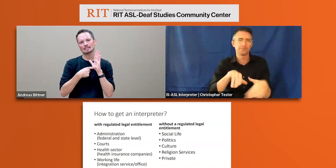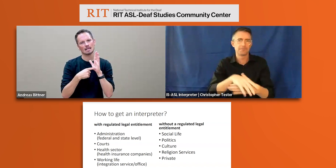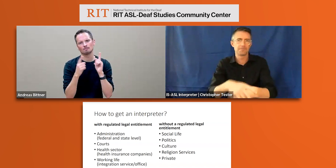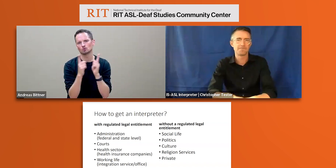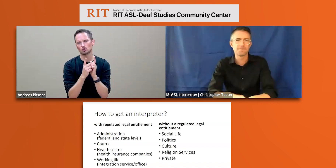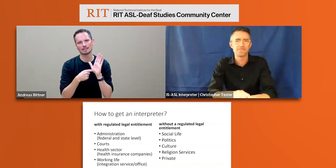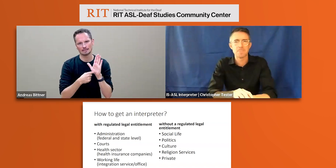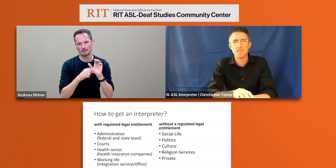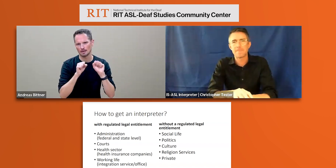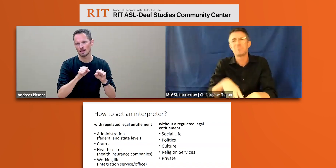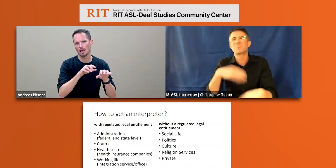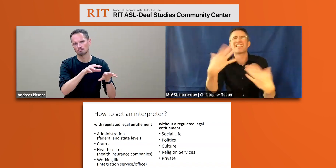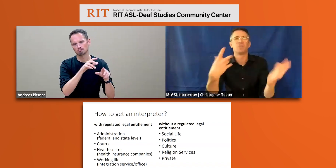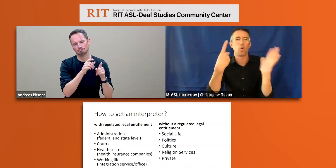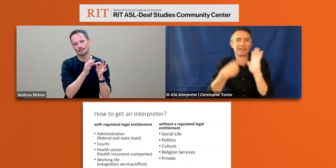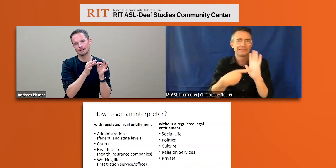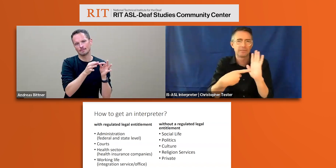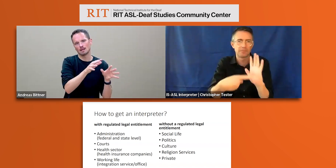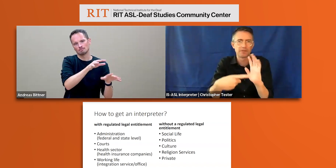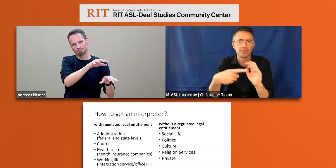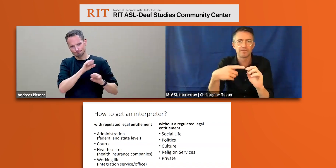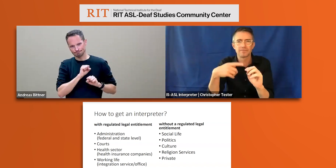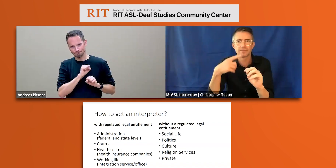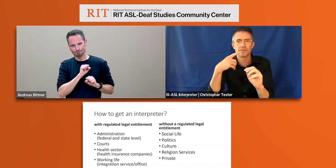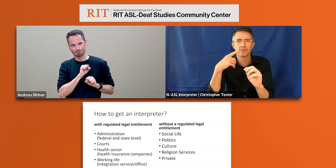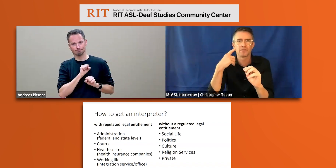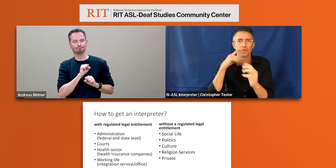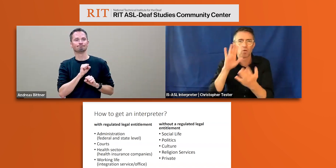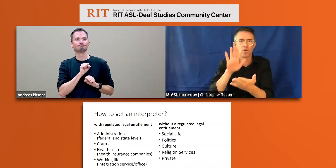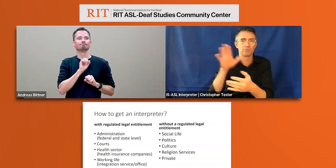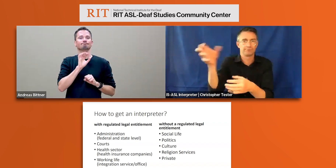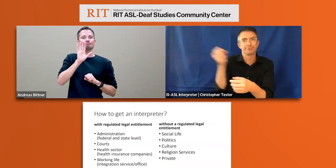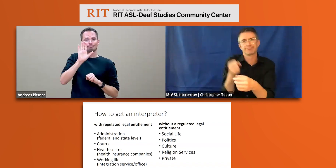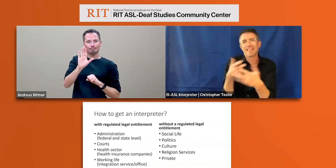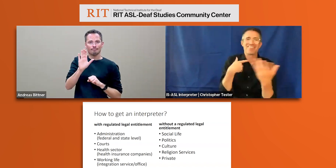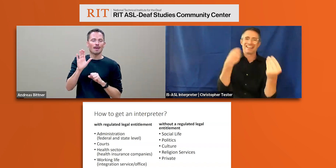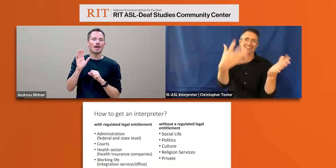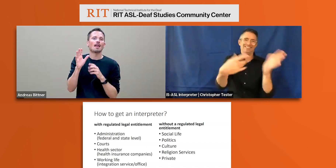each school system has. Depends. As an example...